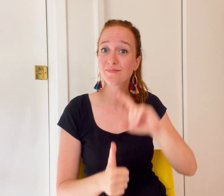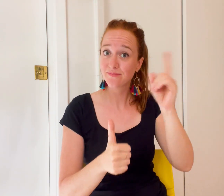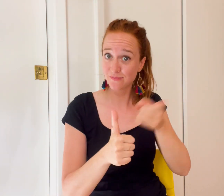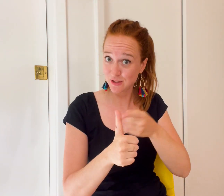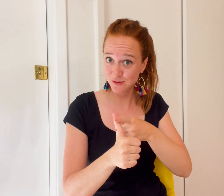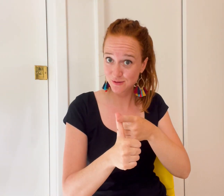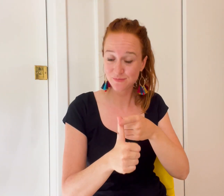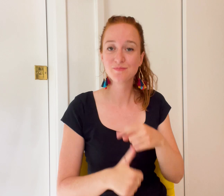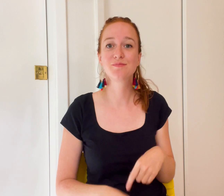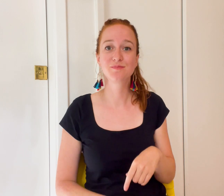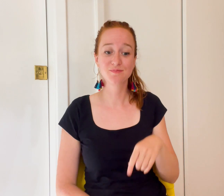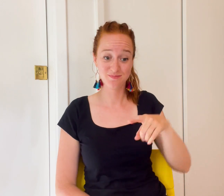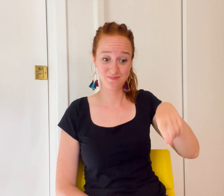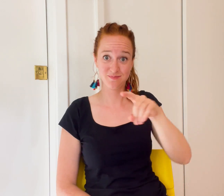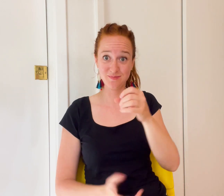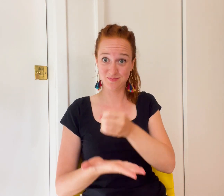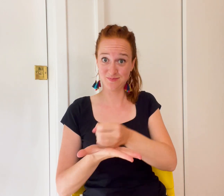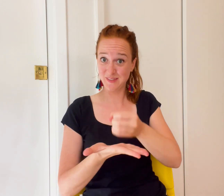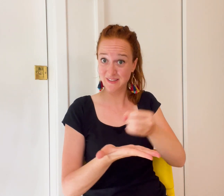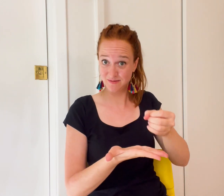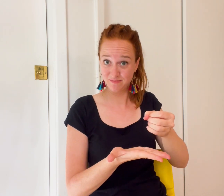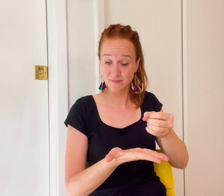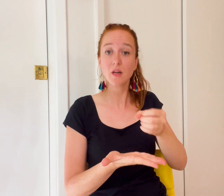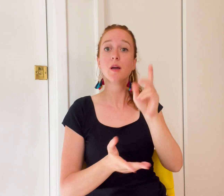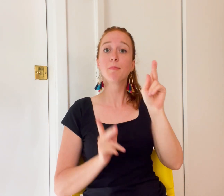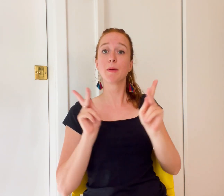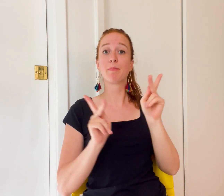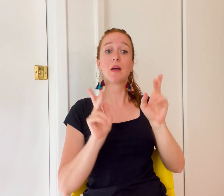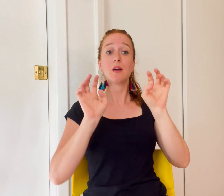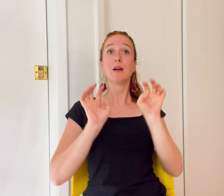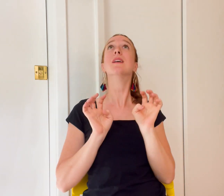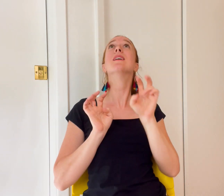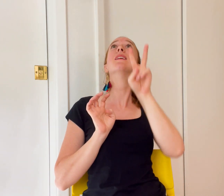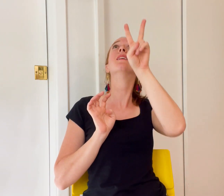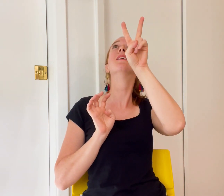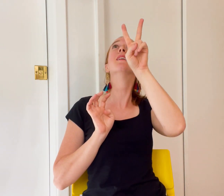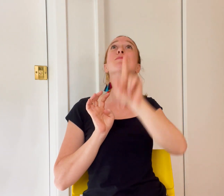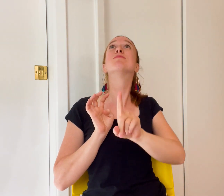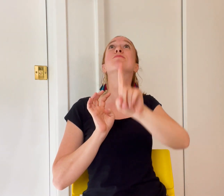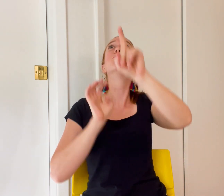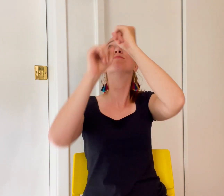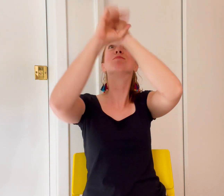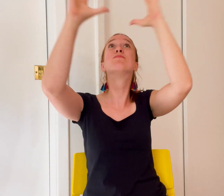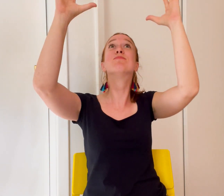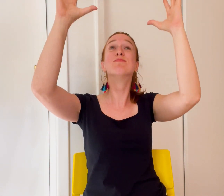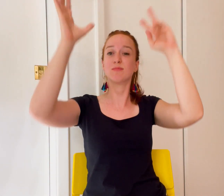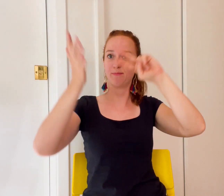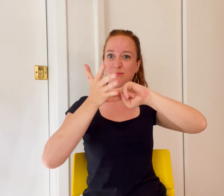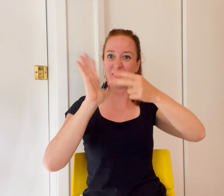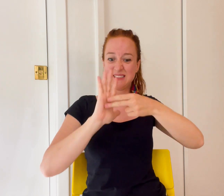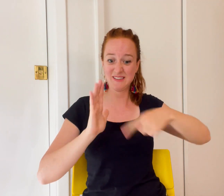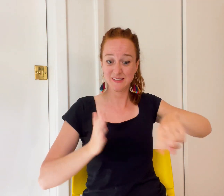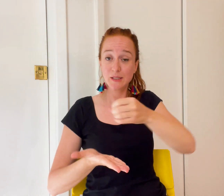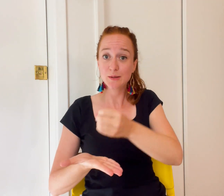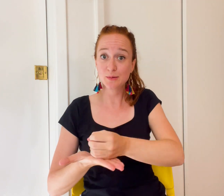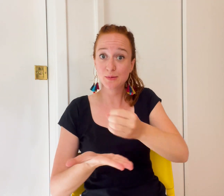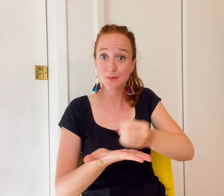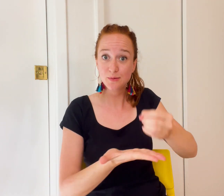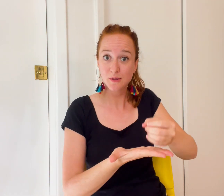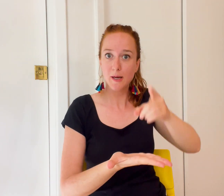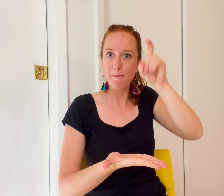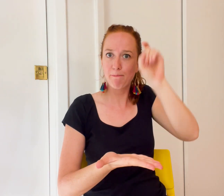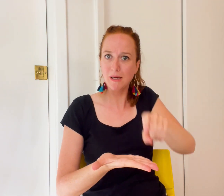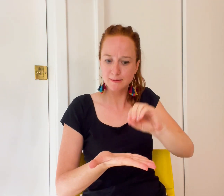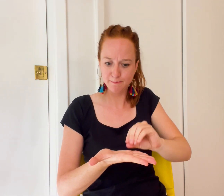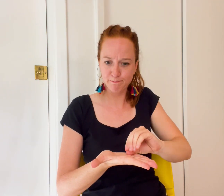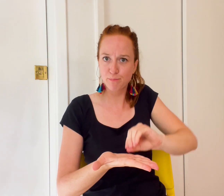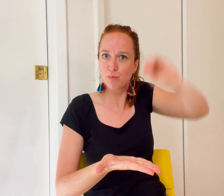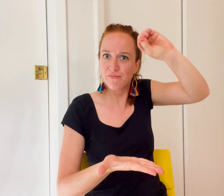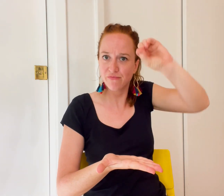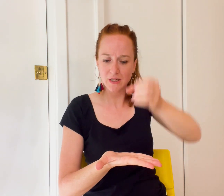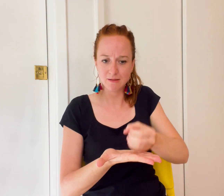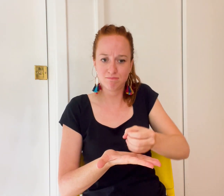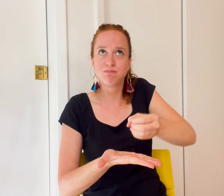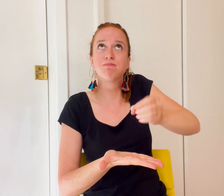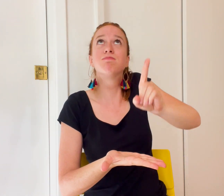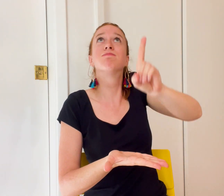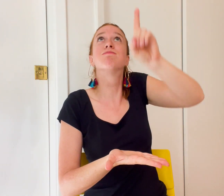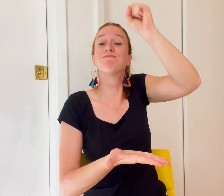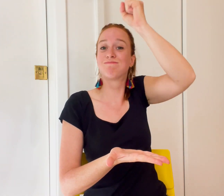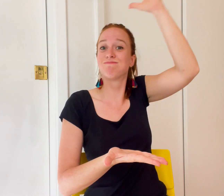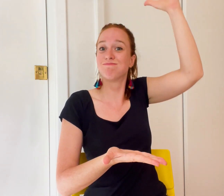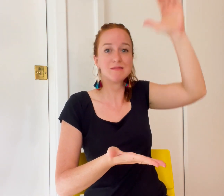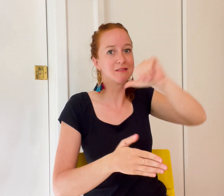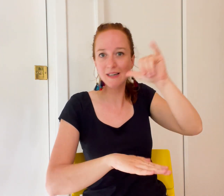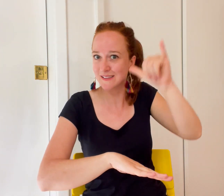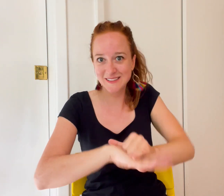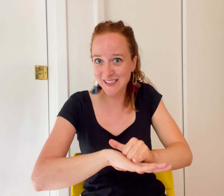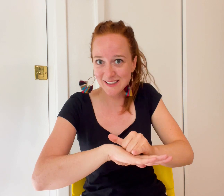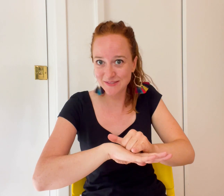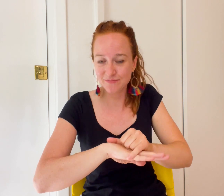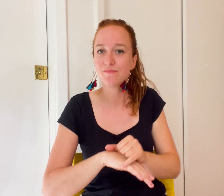First, the shell must be shot into the air so that the lights explode above the onlookers, rather than on the ground.